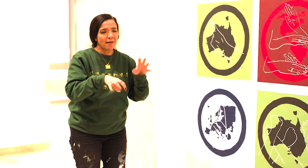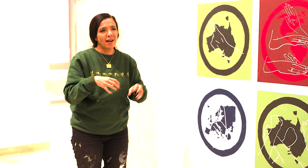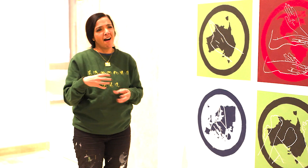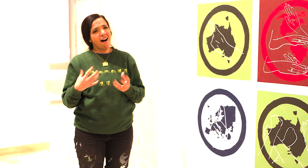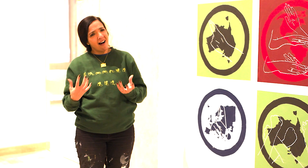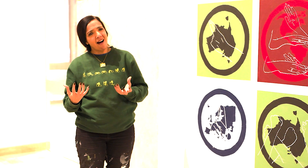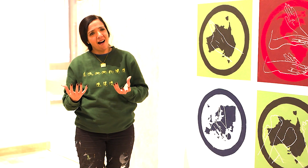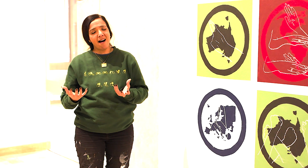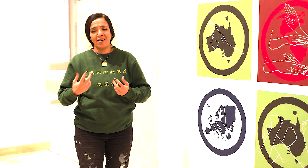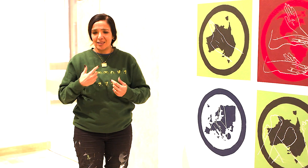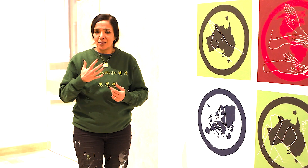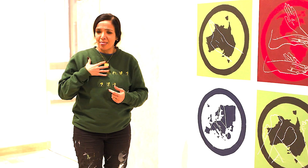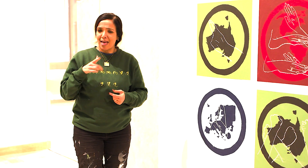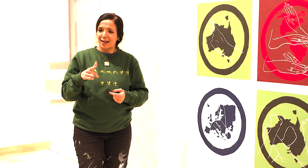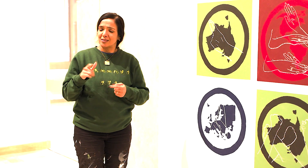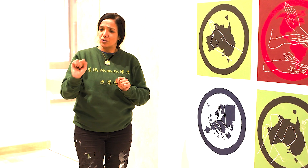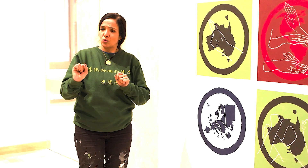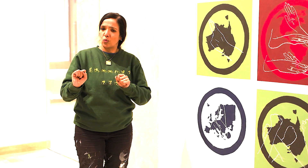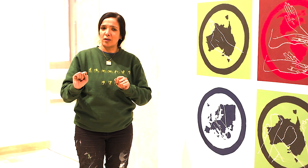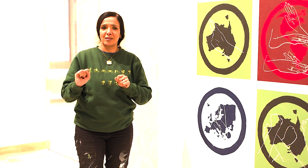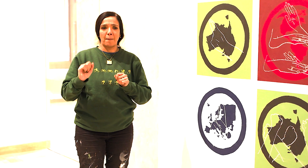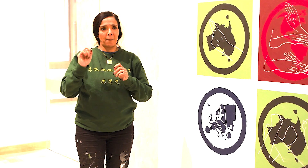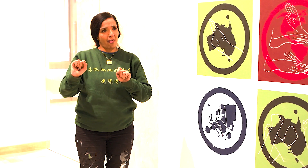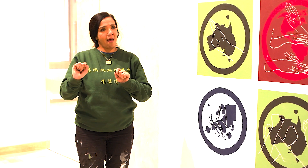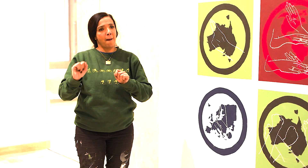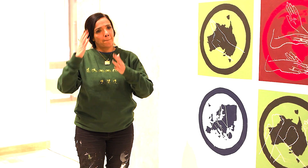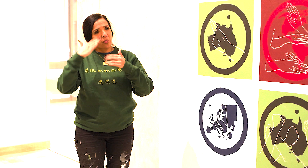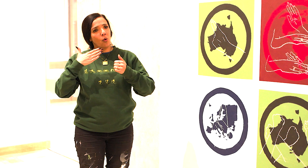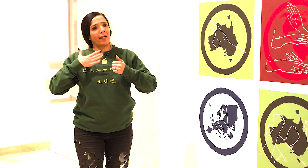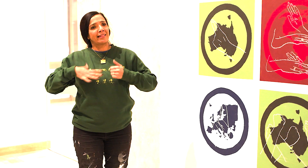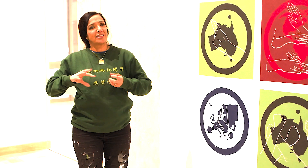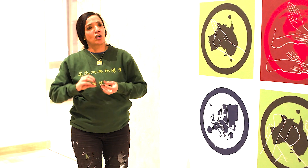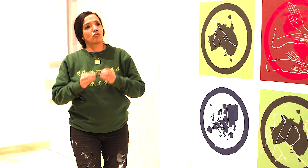some of them said they missed their Jamaican food, and so, I listened to their stories,